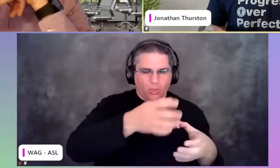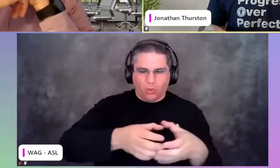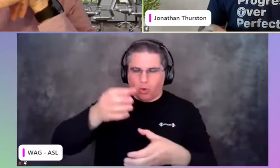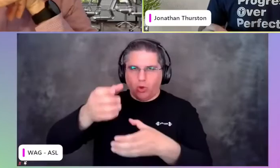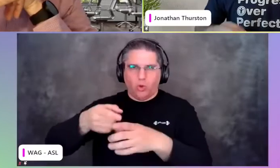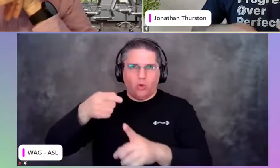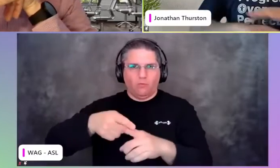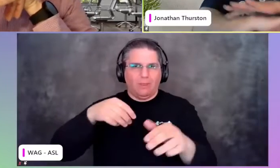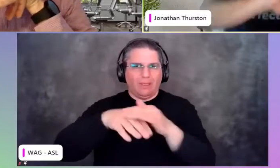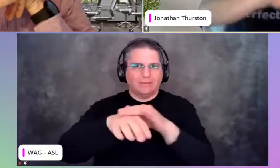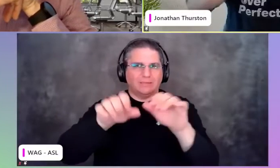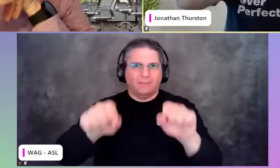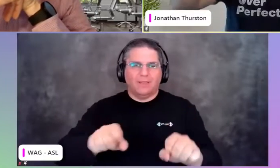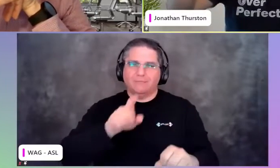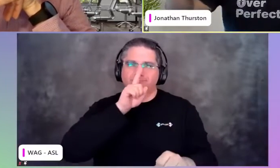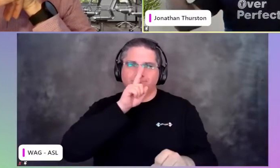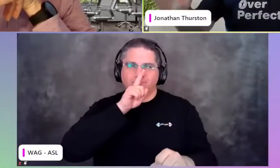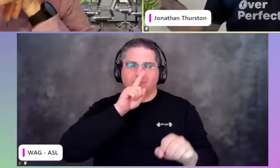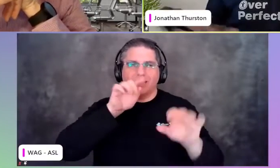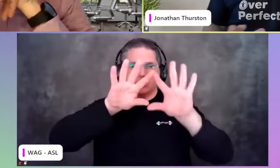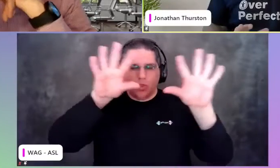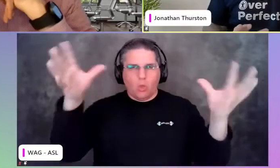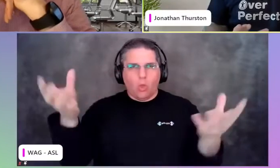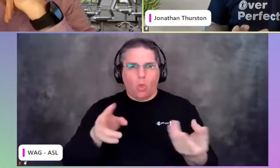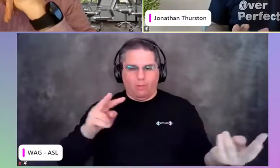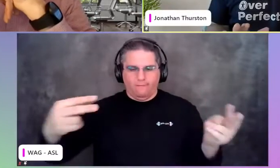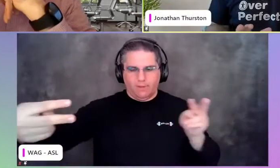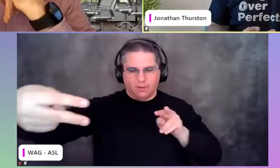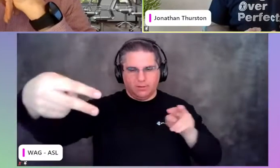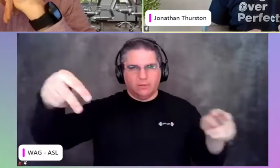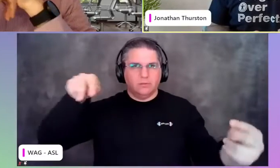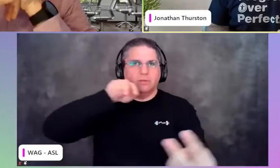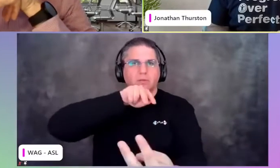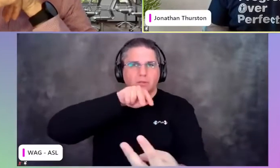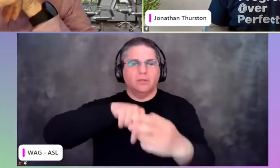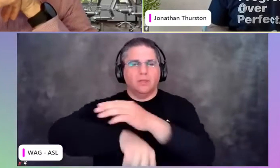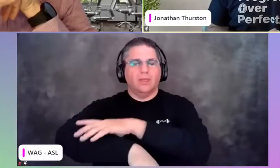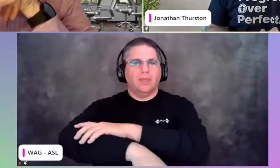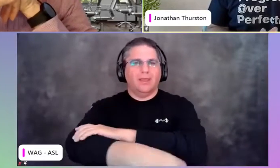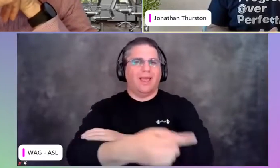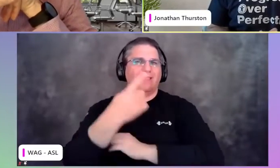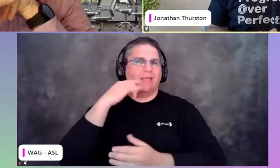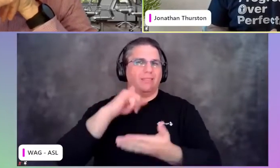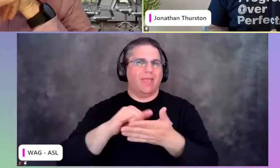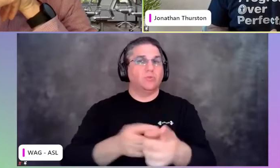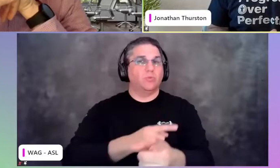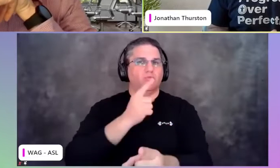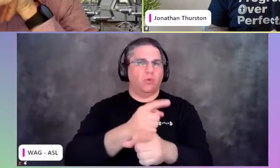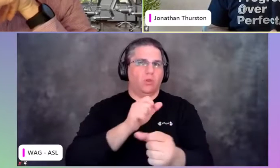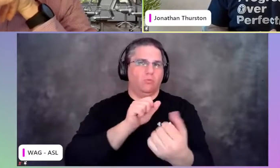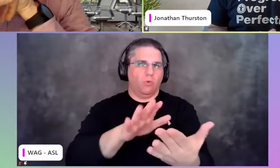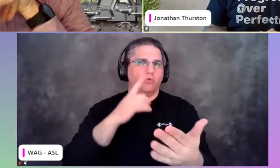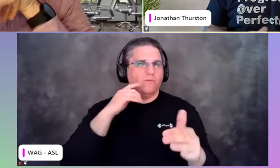to accessibility. Is not just focusing on one facet or one aspect or one pillar of accessibility. Is a sort of